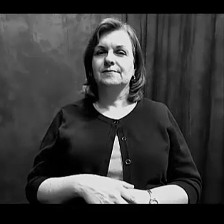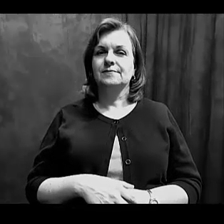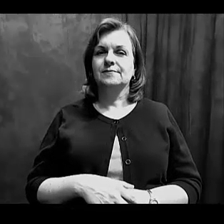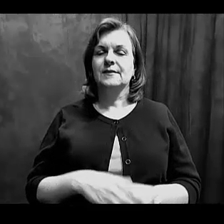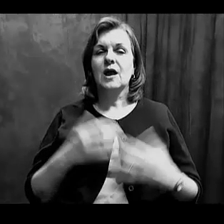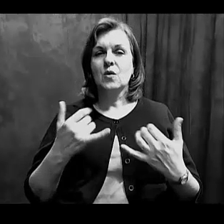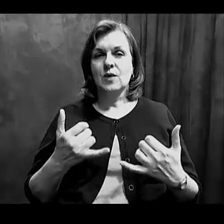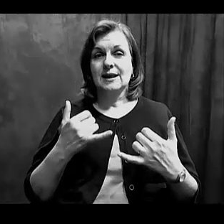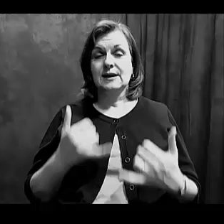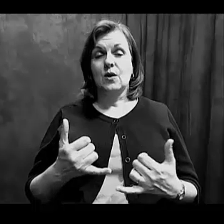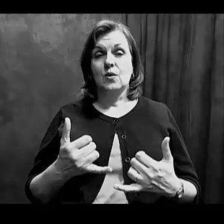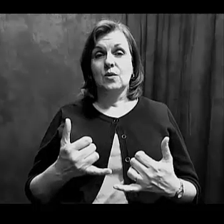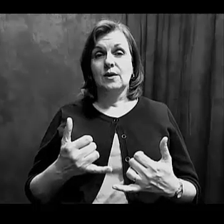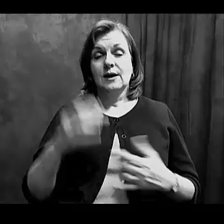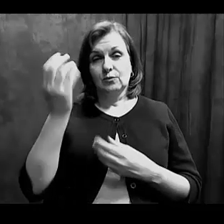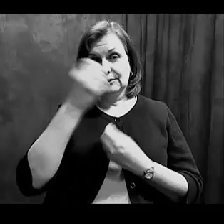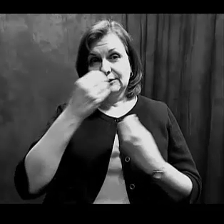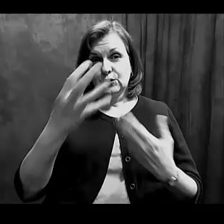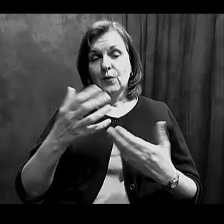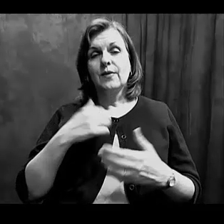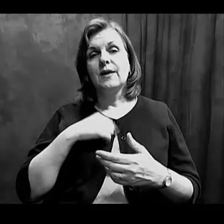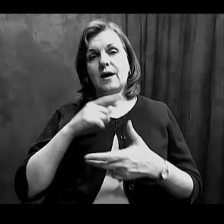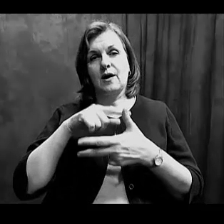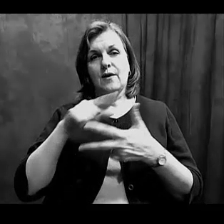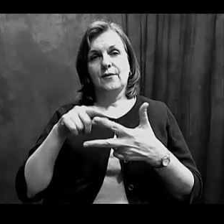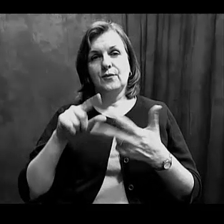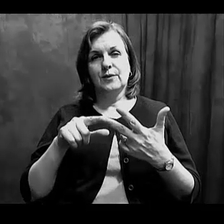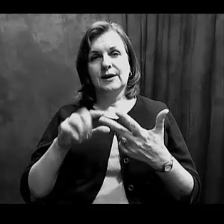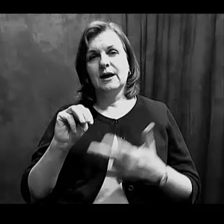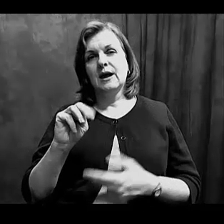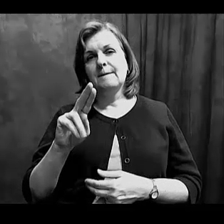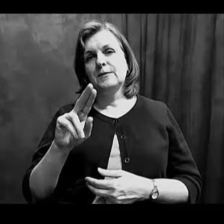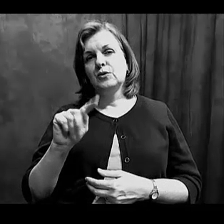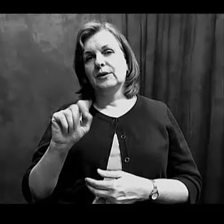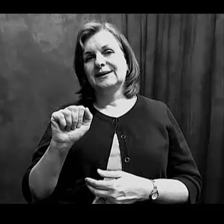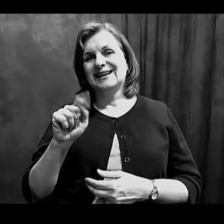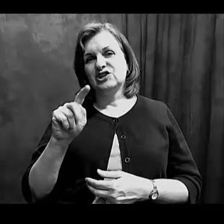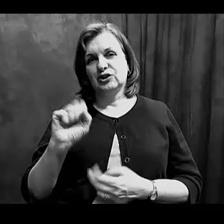I want to know that there are actually three mutations